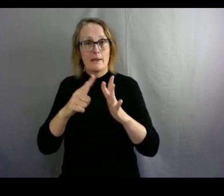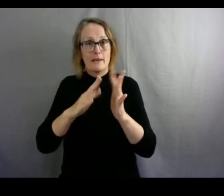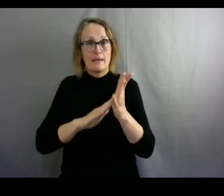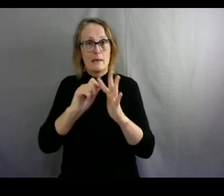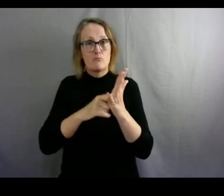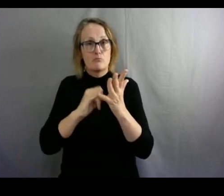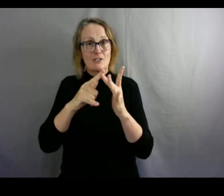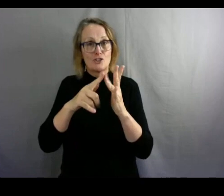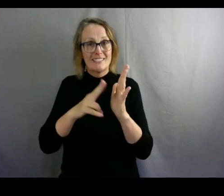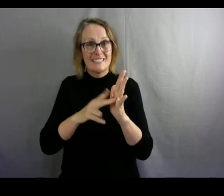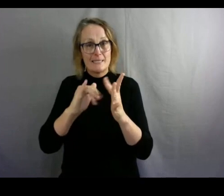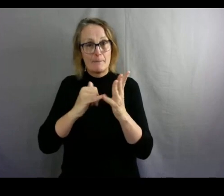to the last one in '86.